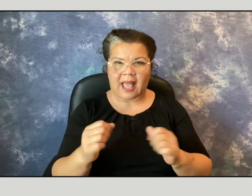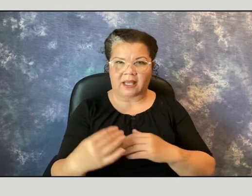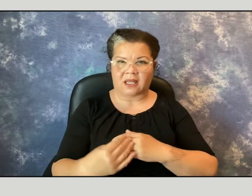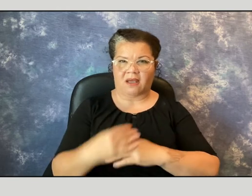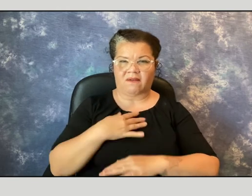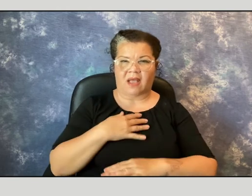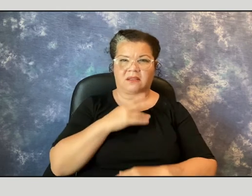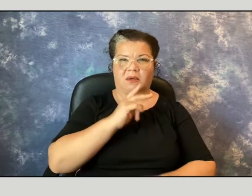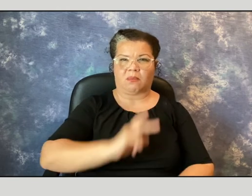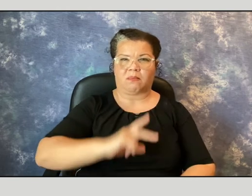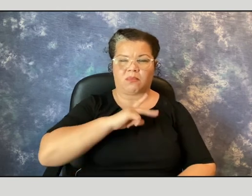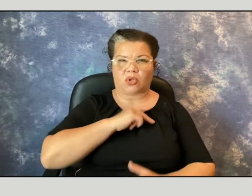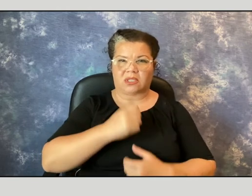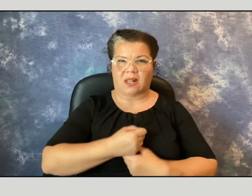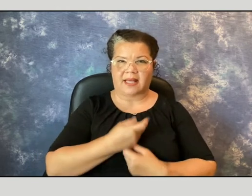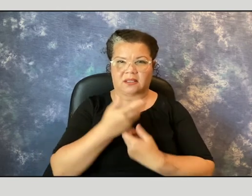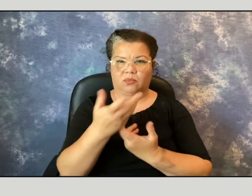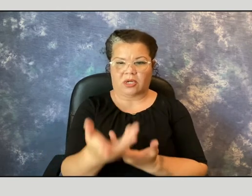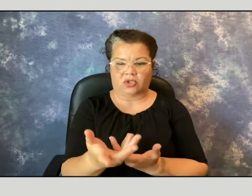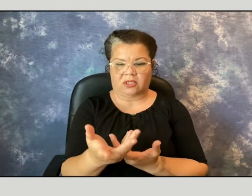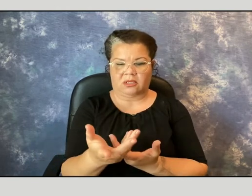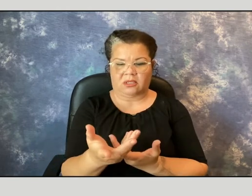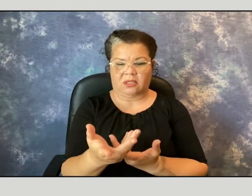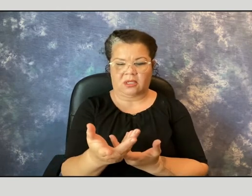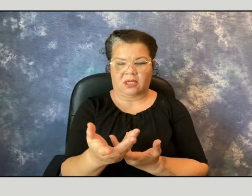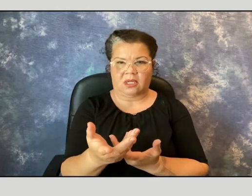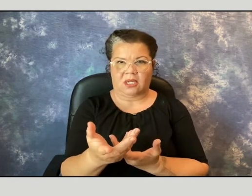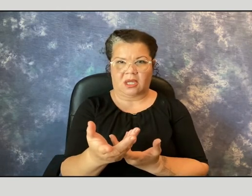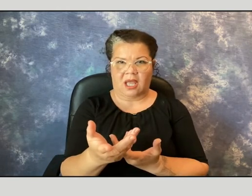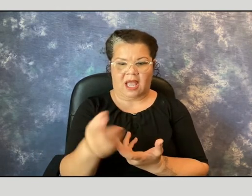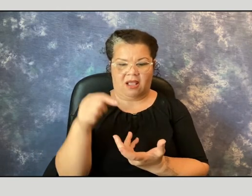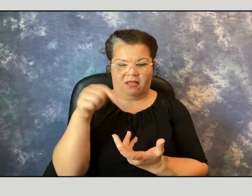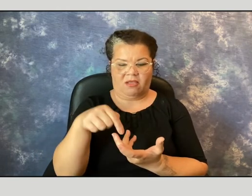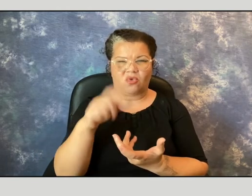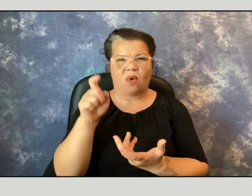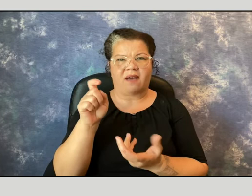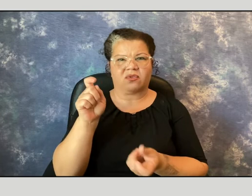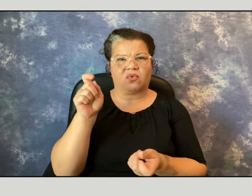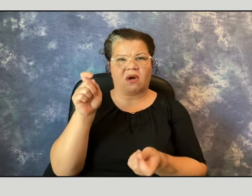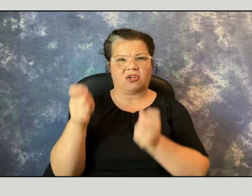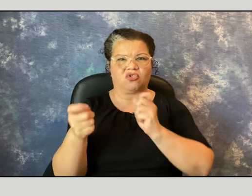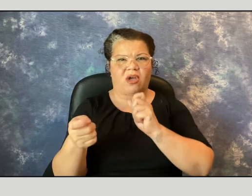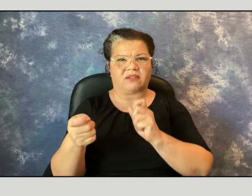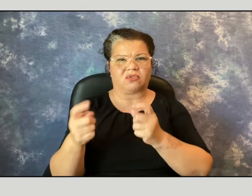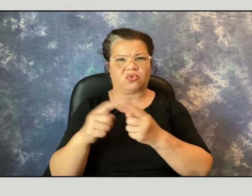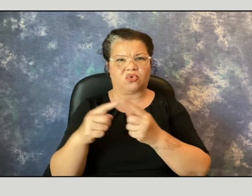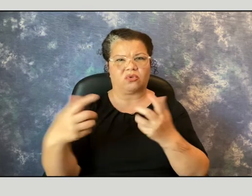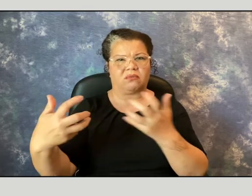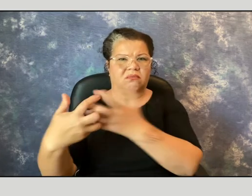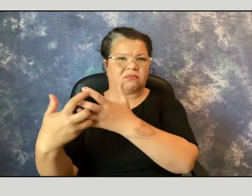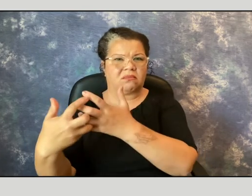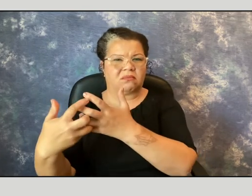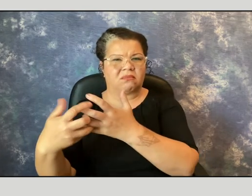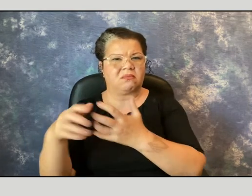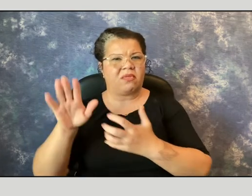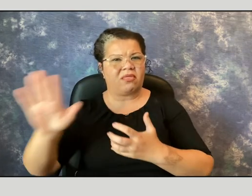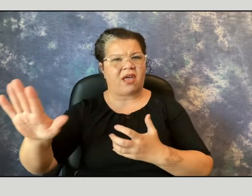So you have to adjust what you feel, what you want to say for selling of something.